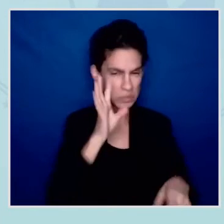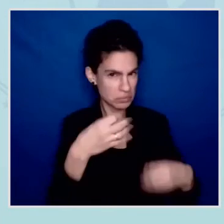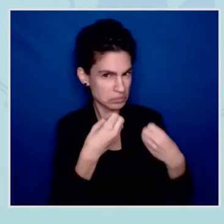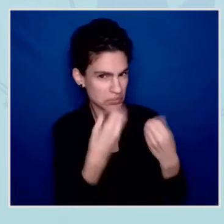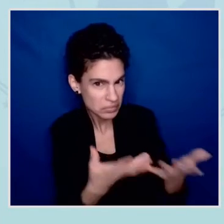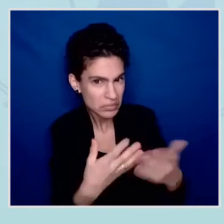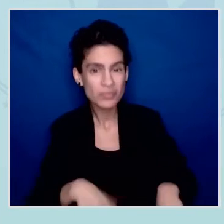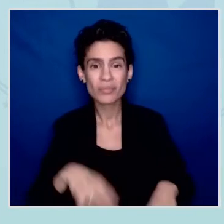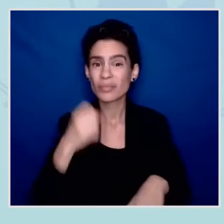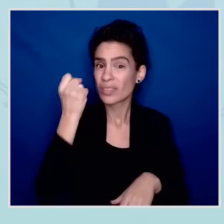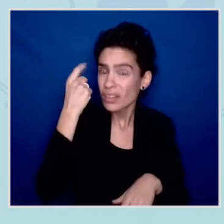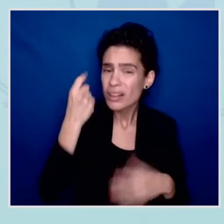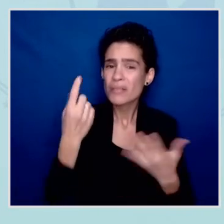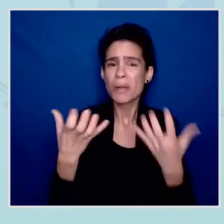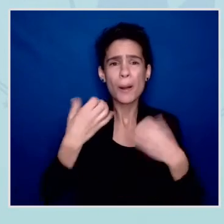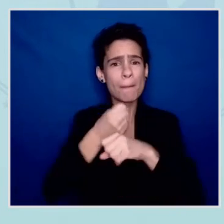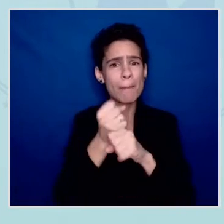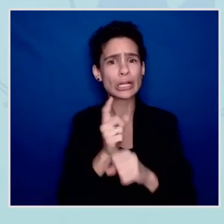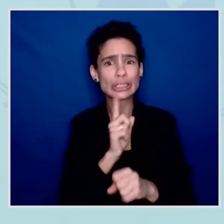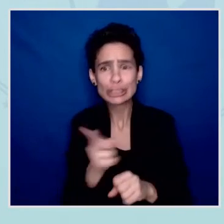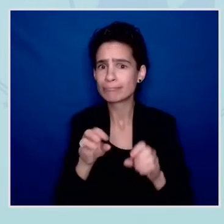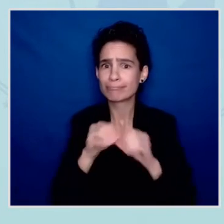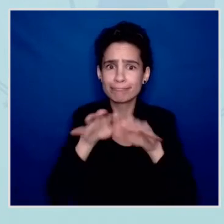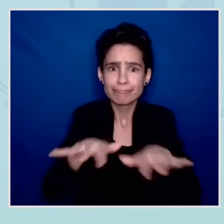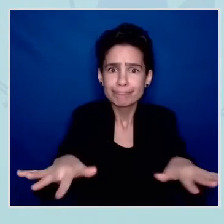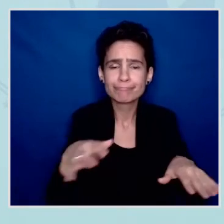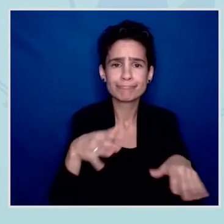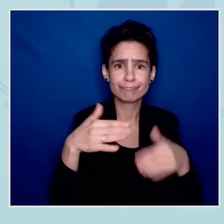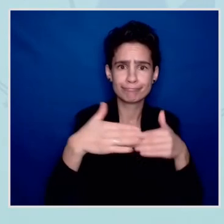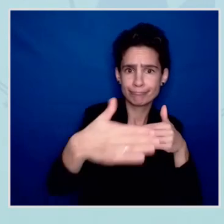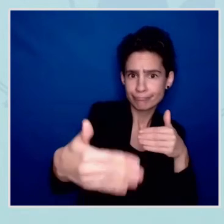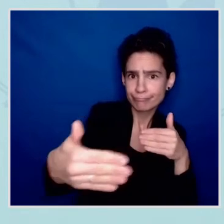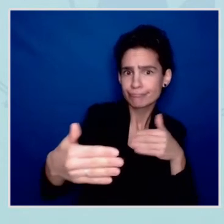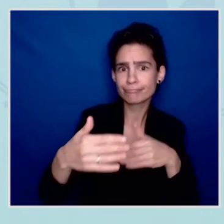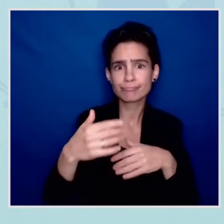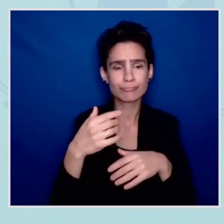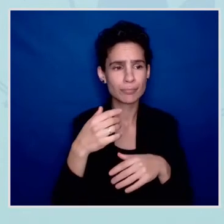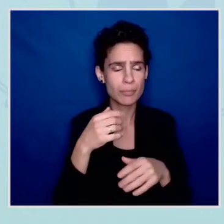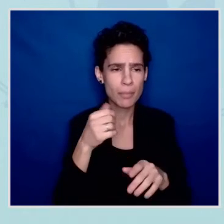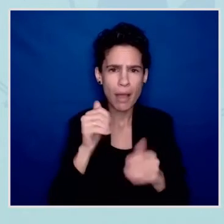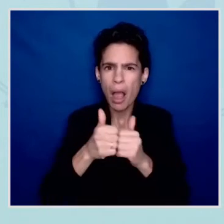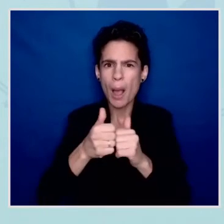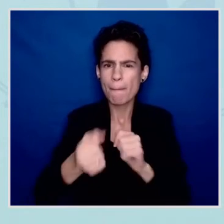RELIEF PACKAGE PASSED LAST MONTH PROVIDES ADDITIONALLY SMALL